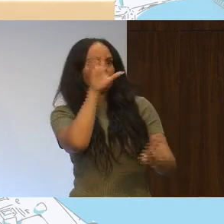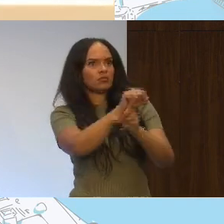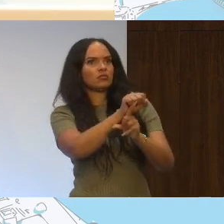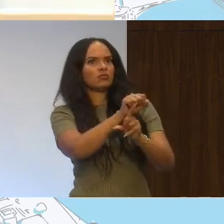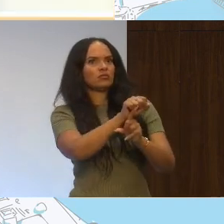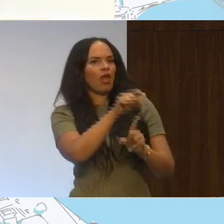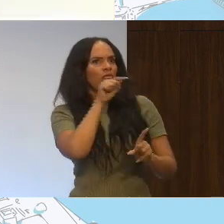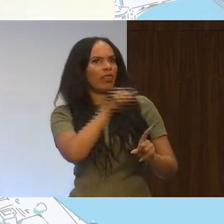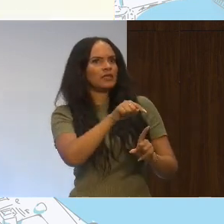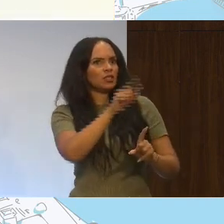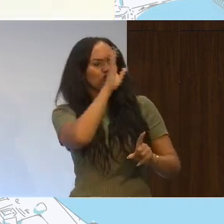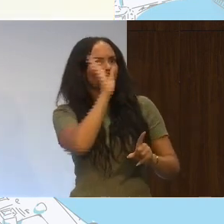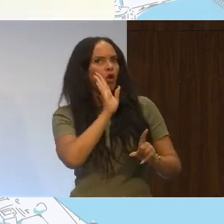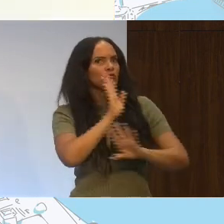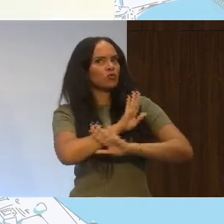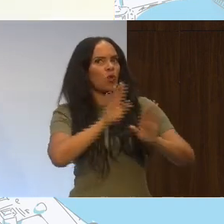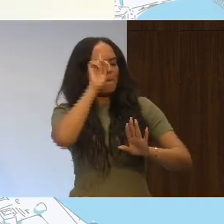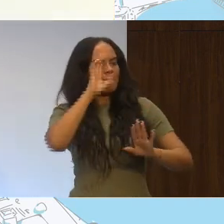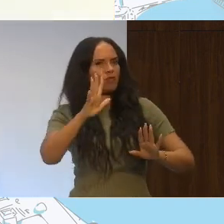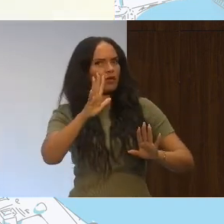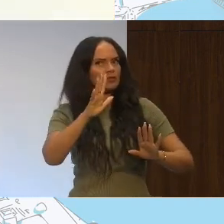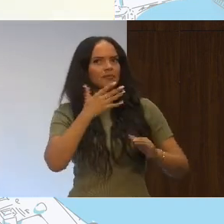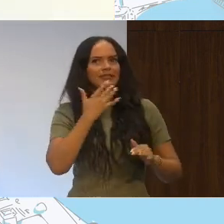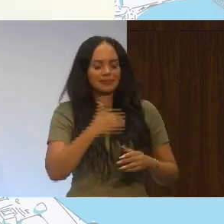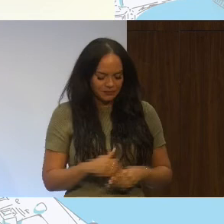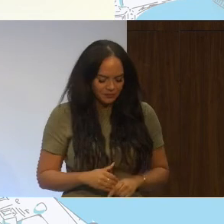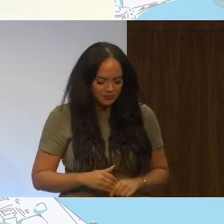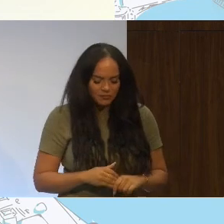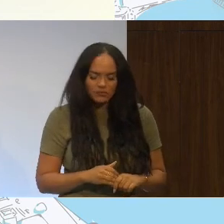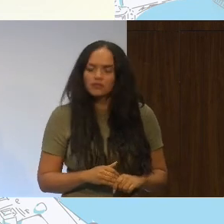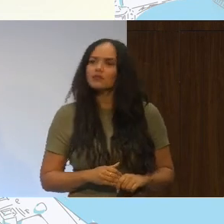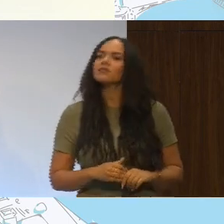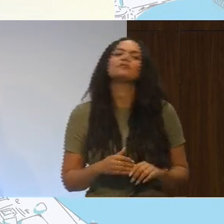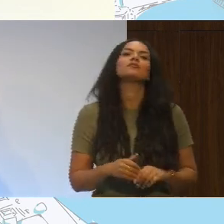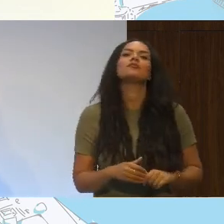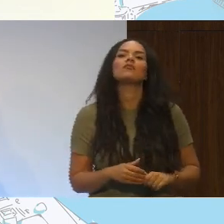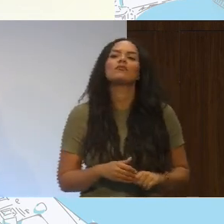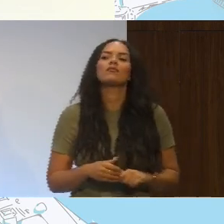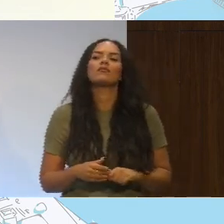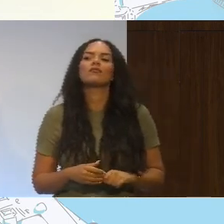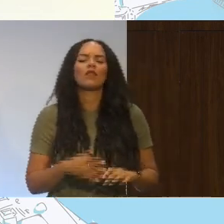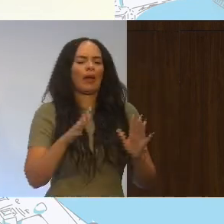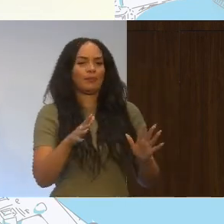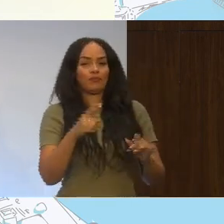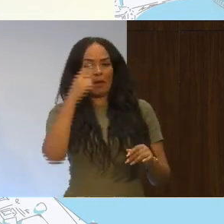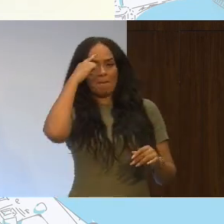But let me give you some good news. If you've got migraine without aura, you don't get the aura.